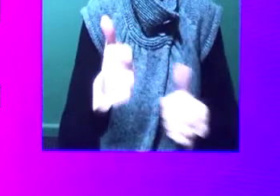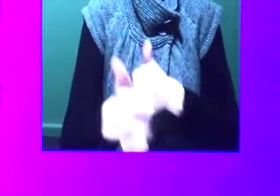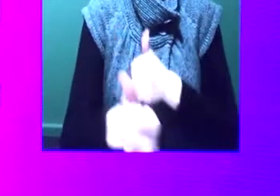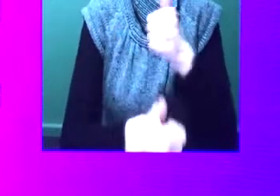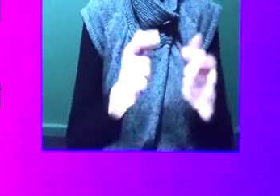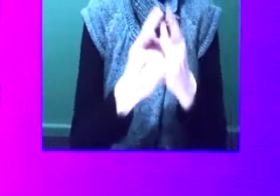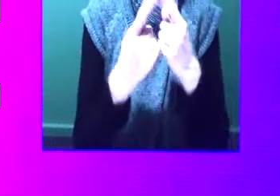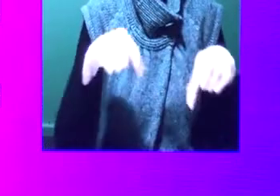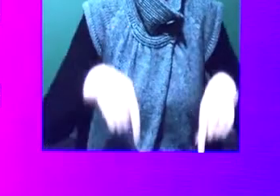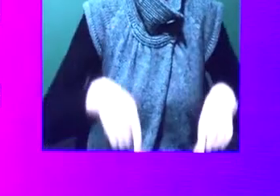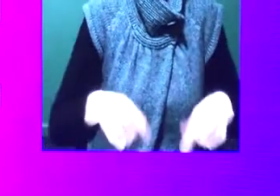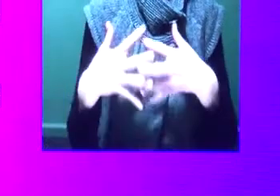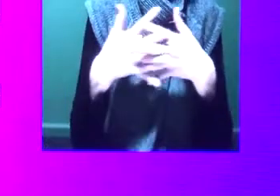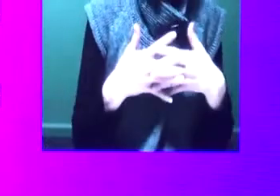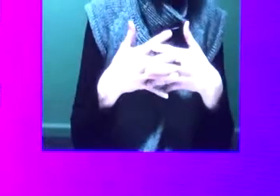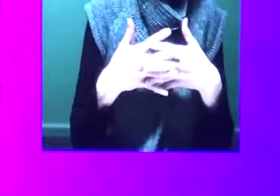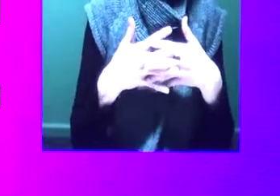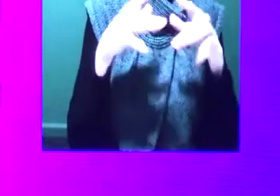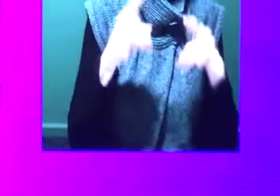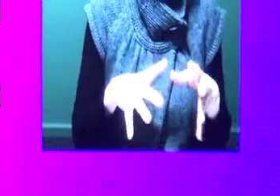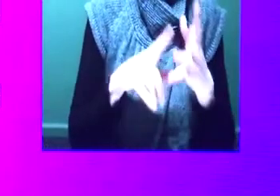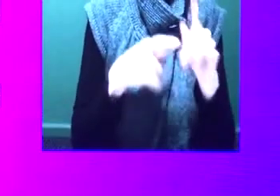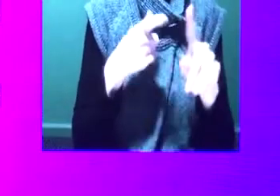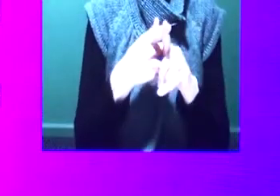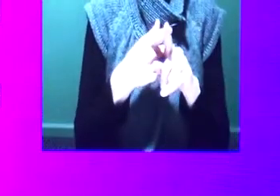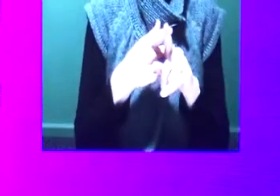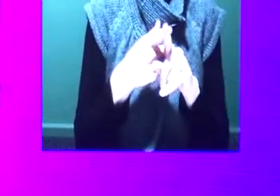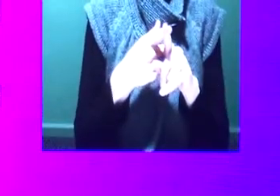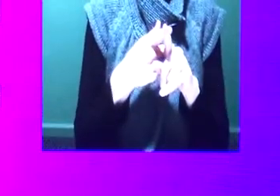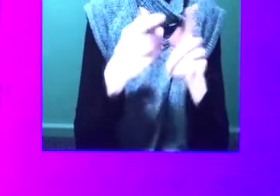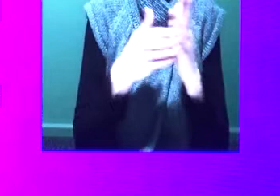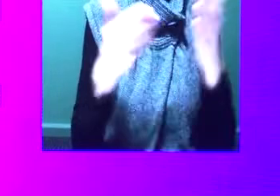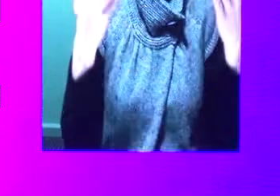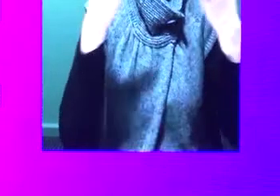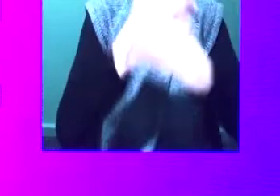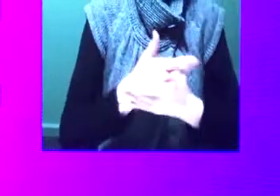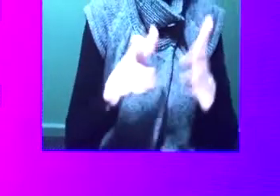Relevant to our discussion tonight, Cam is the person behind quite a successful change.org